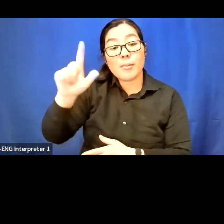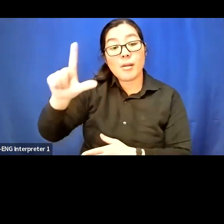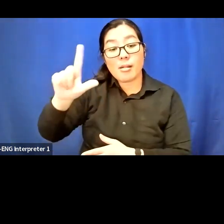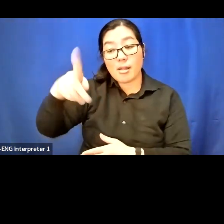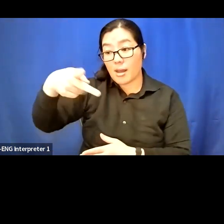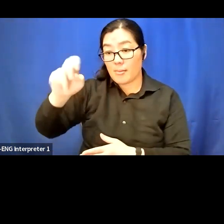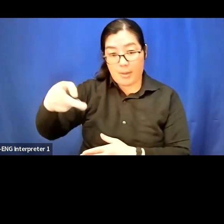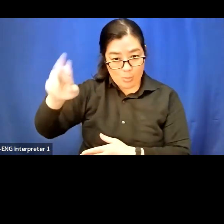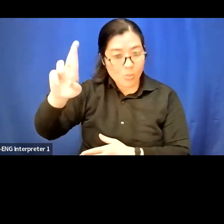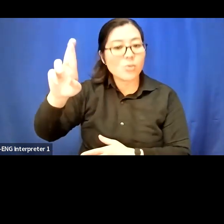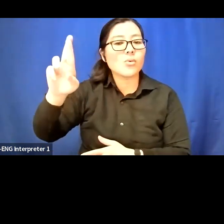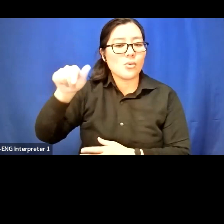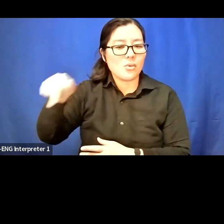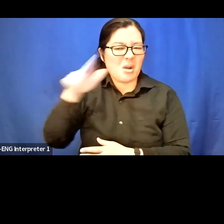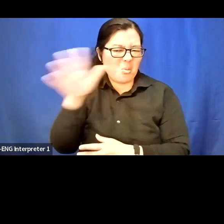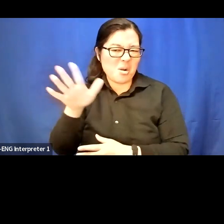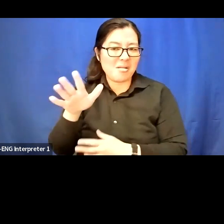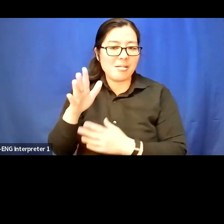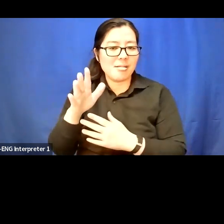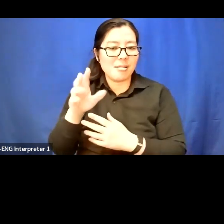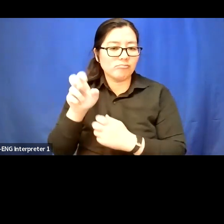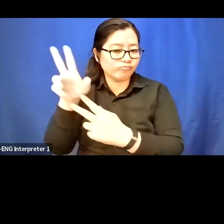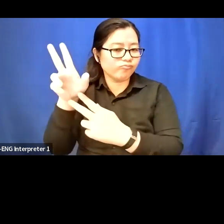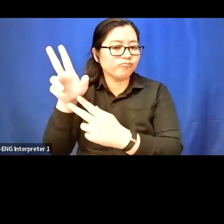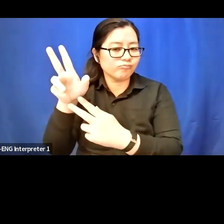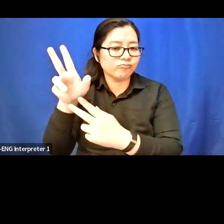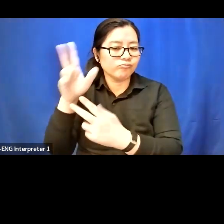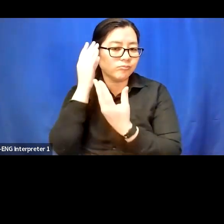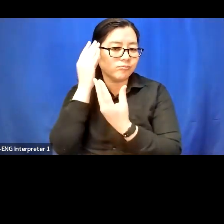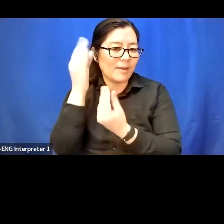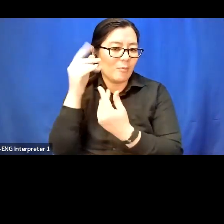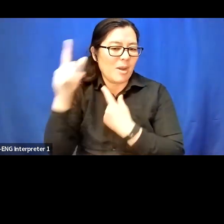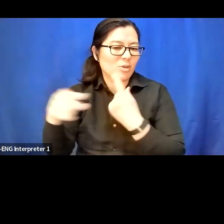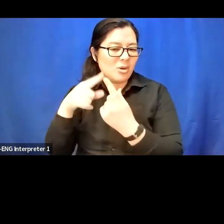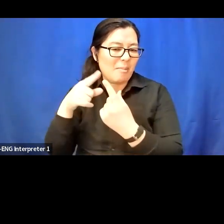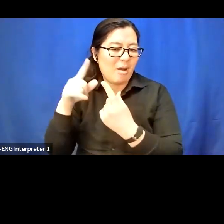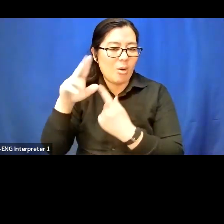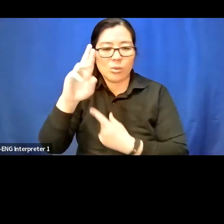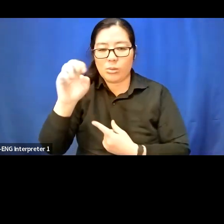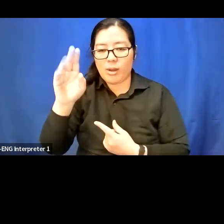and I will drop Rebel's Twitter into the chat.